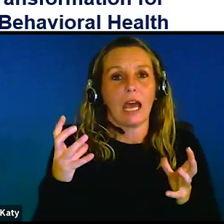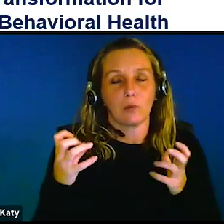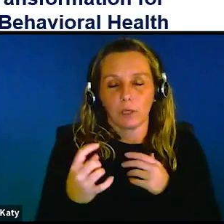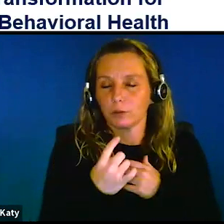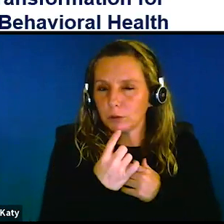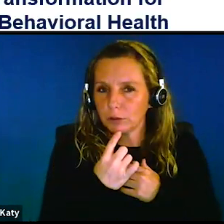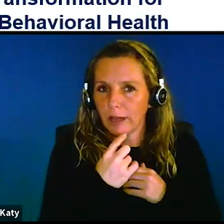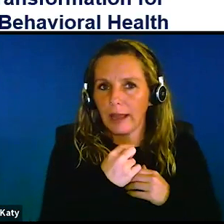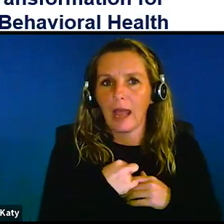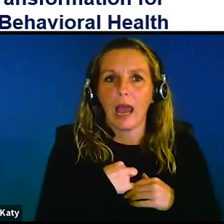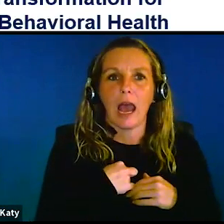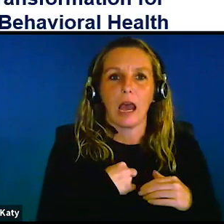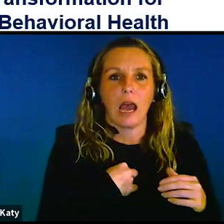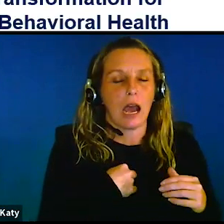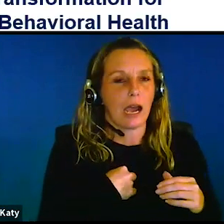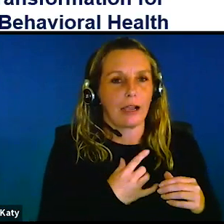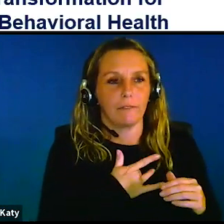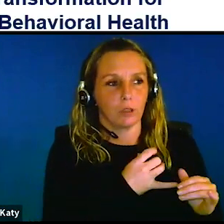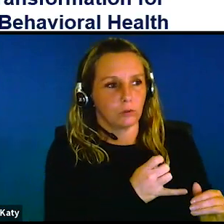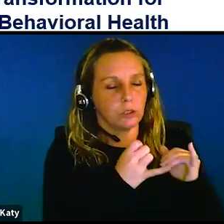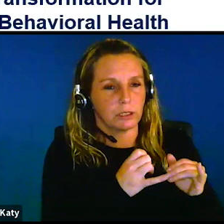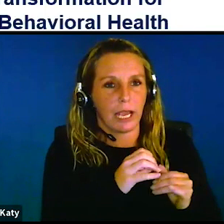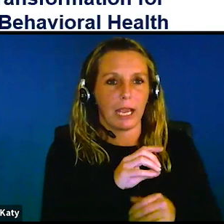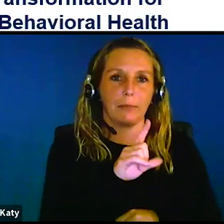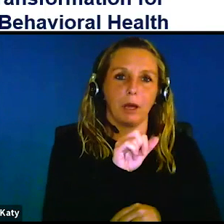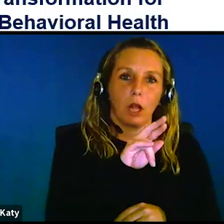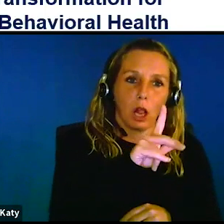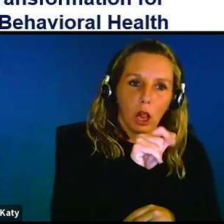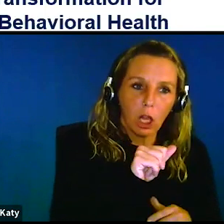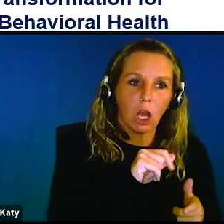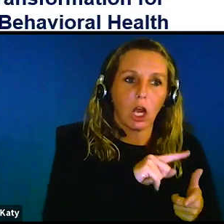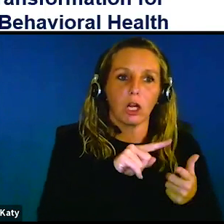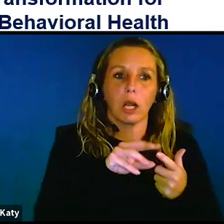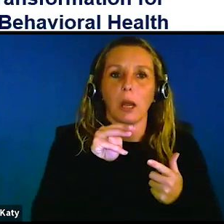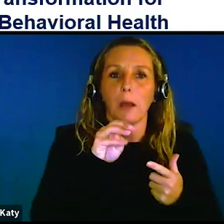what Monica and Mark expressed so poignantly earlier. Equity matters.